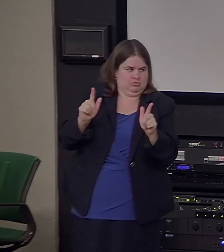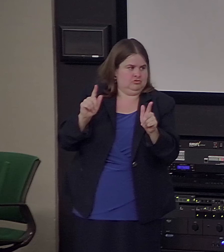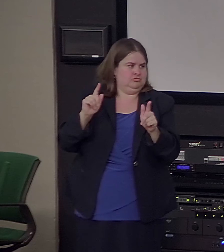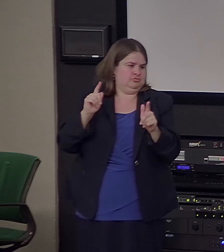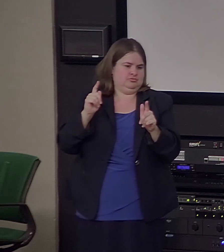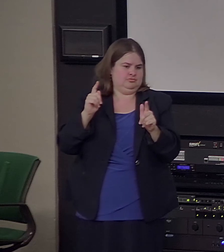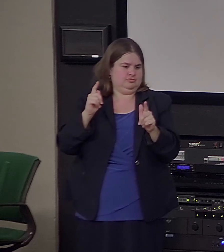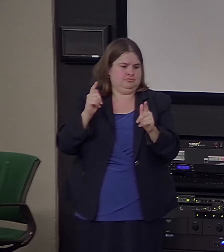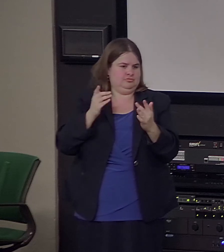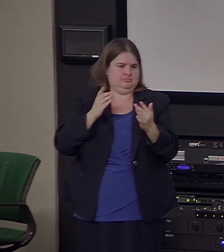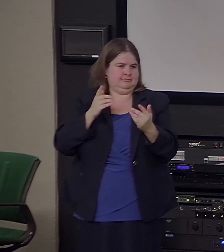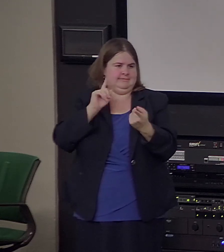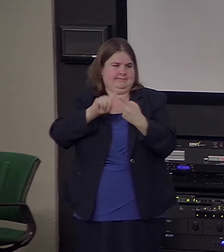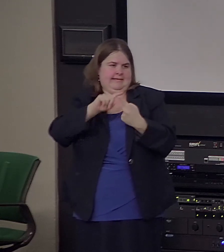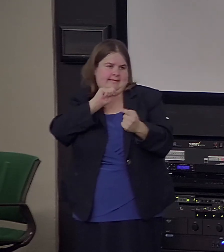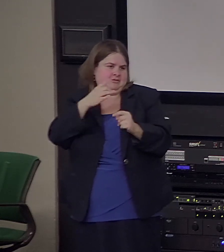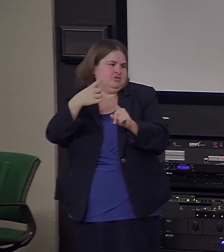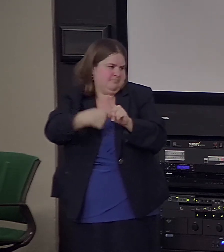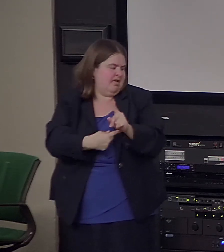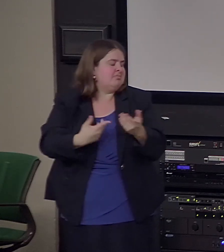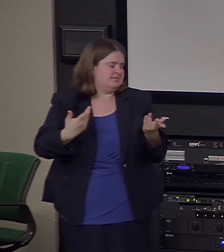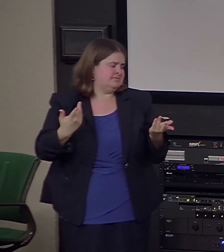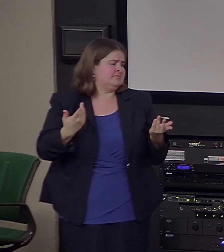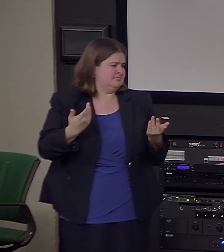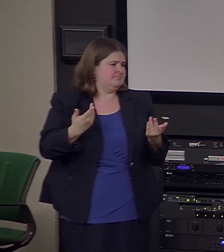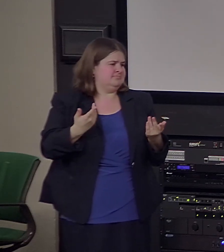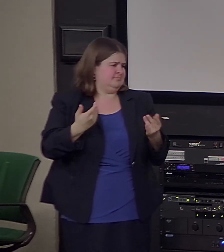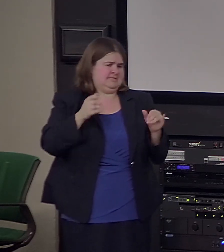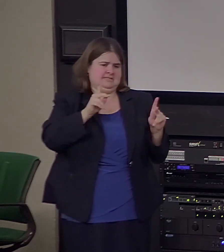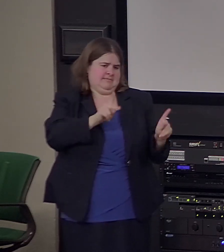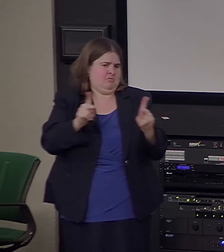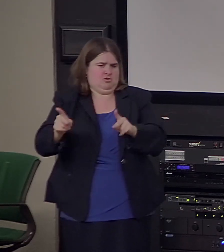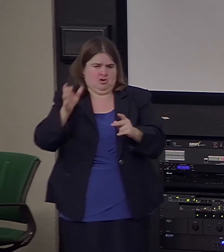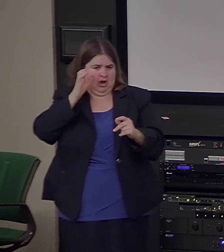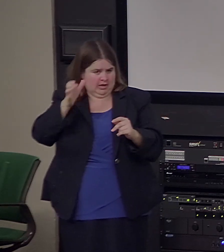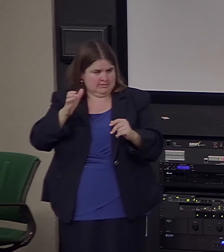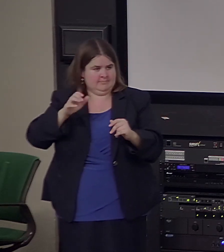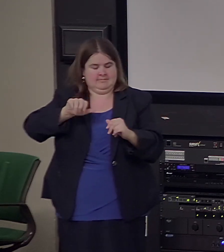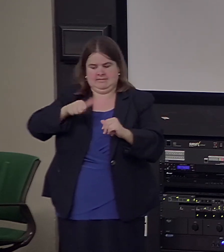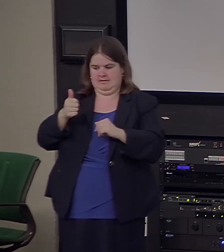through the first 18 months of life. Similar in the sense that here is another domain